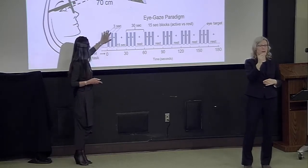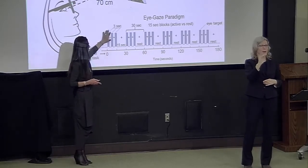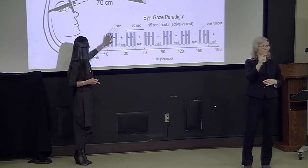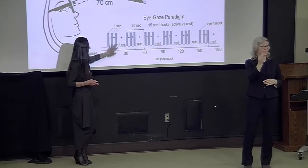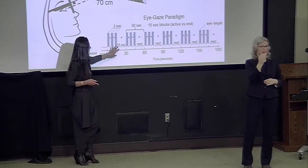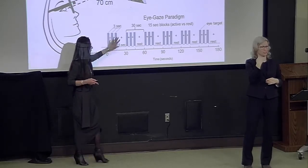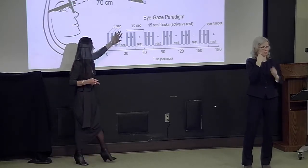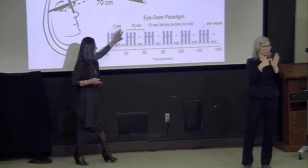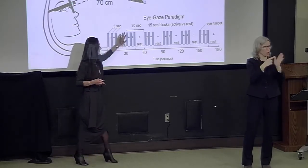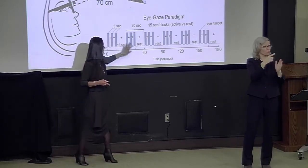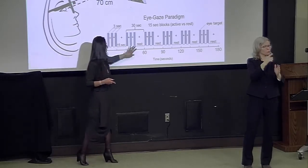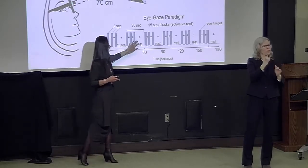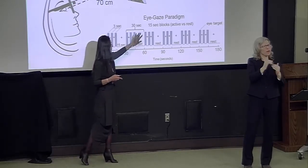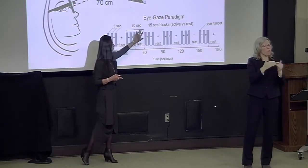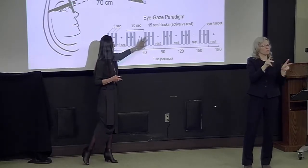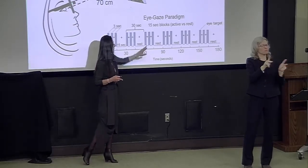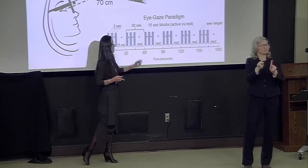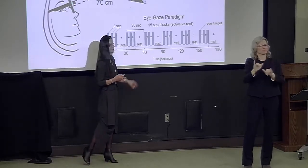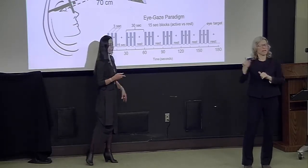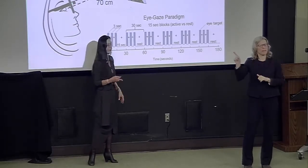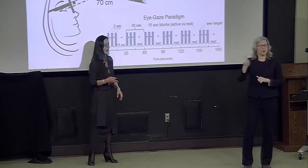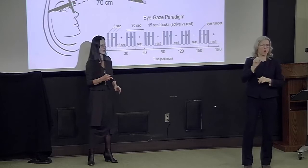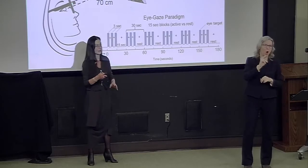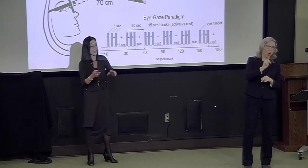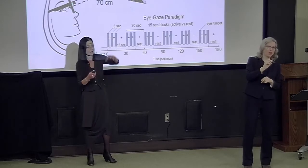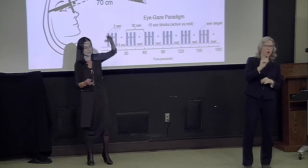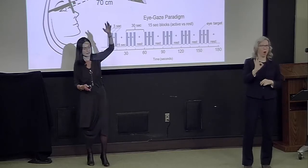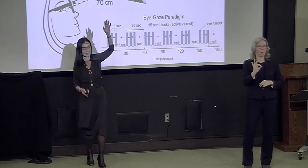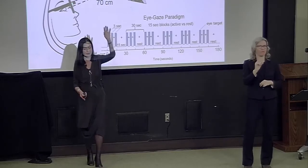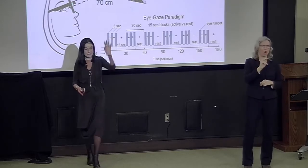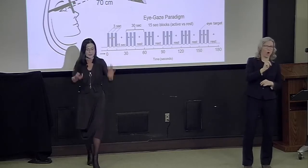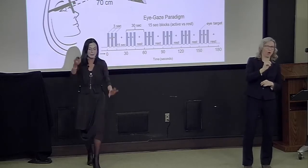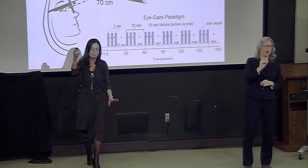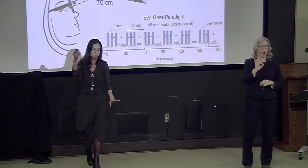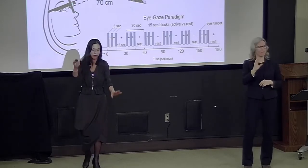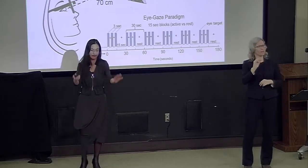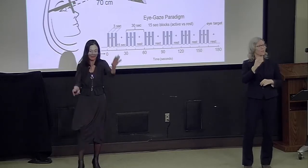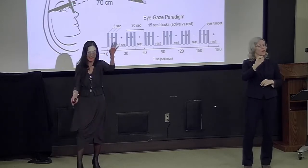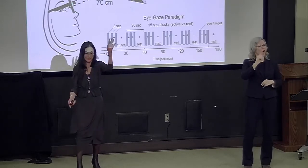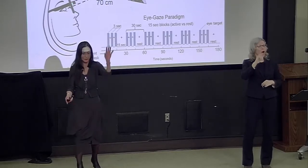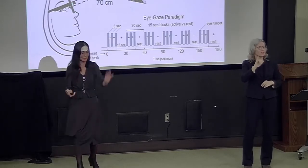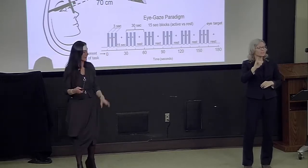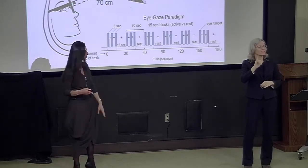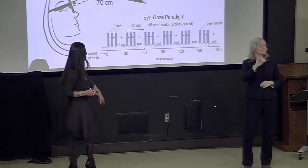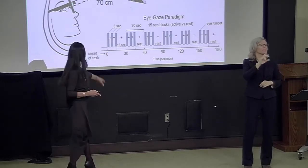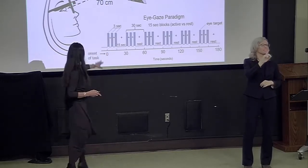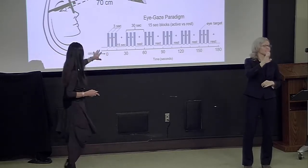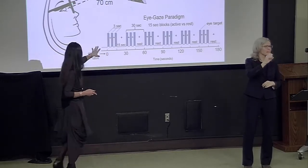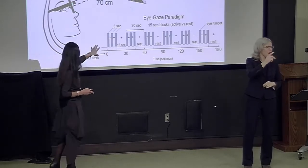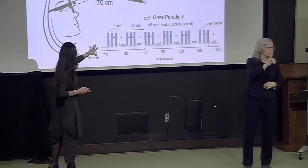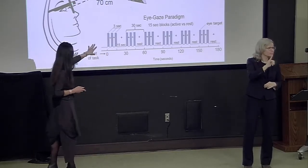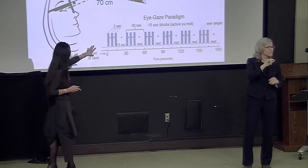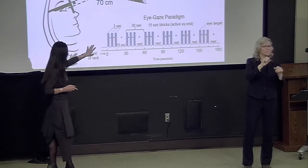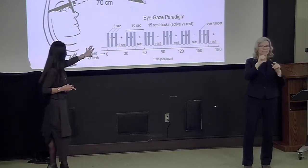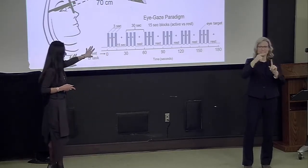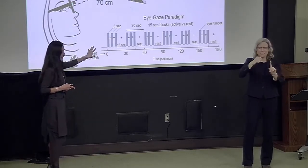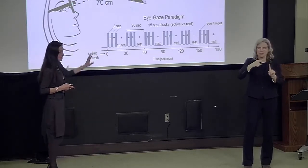On, off, on, off, on, off, and you can imagine the oxy signal and the deoxy signal and counter correlation in response to this.